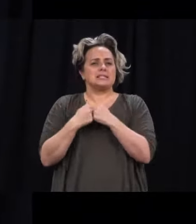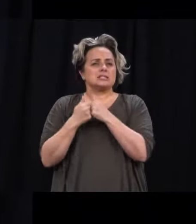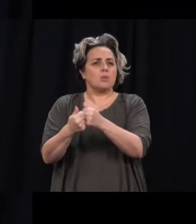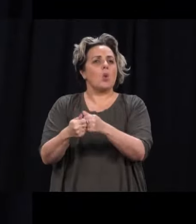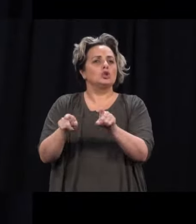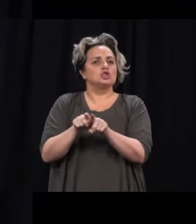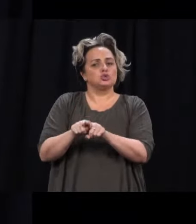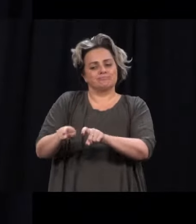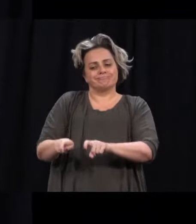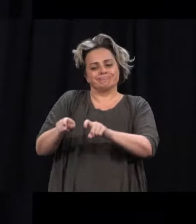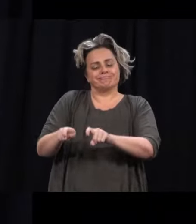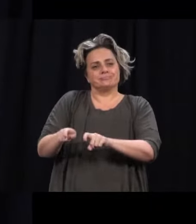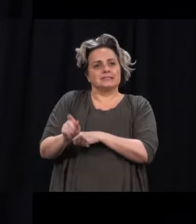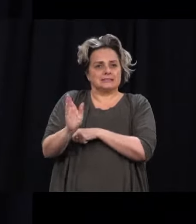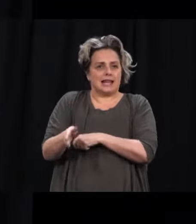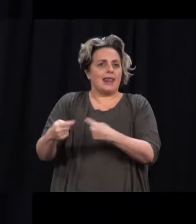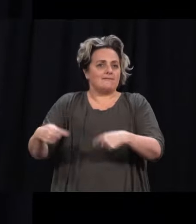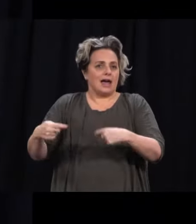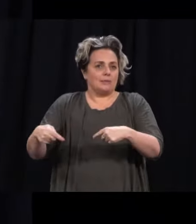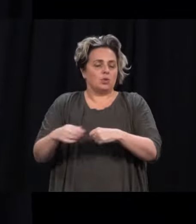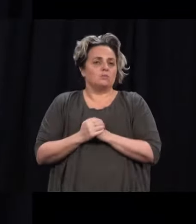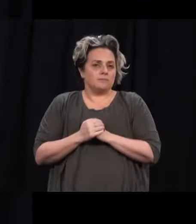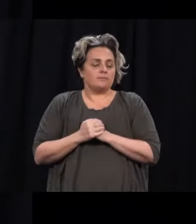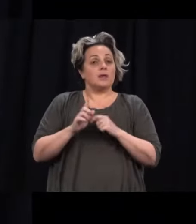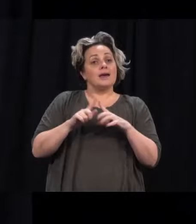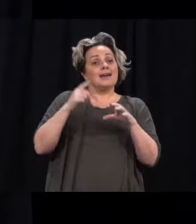billion, but in addition to that we have money that has not